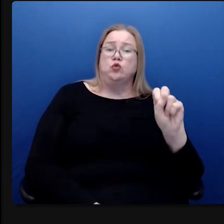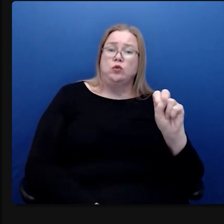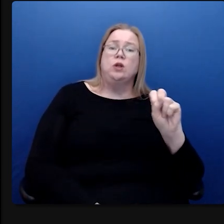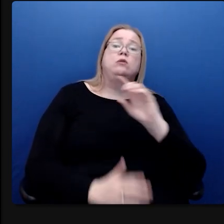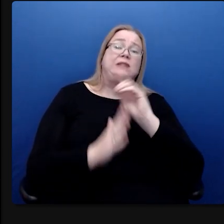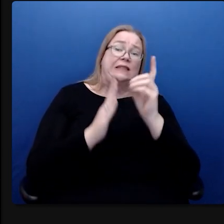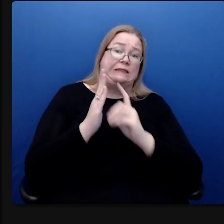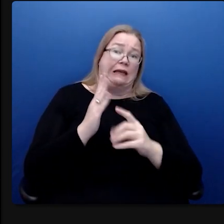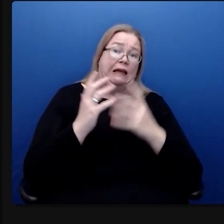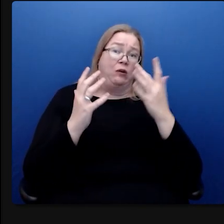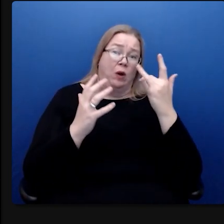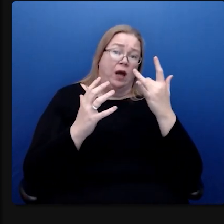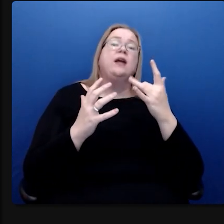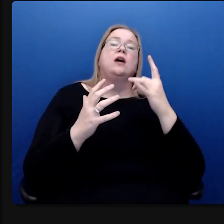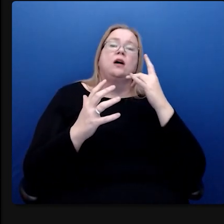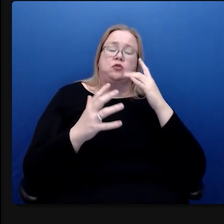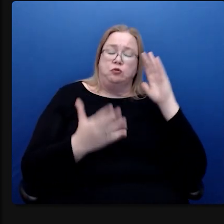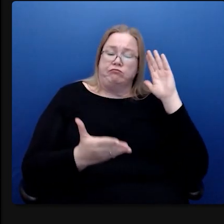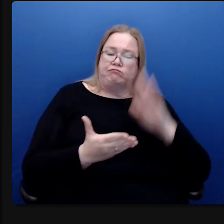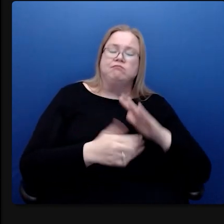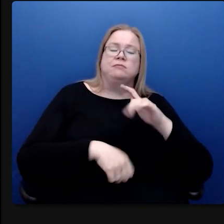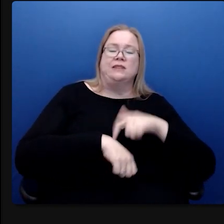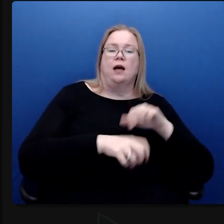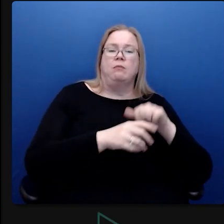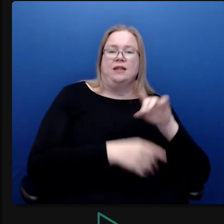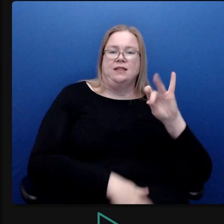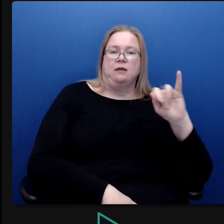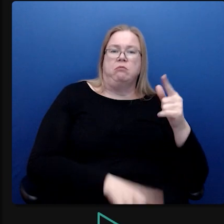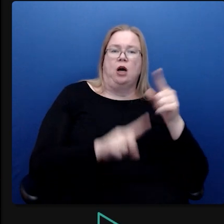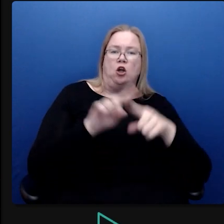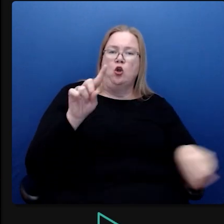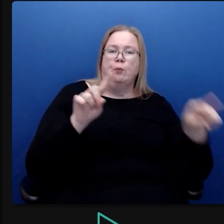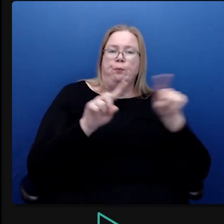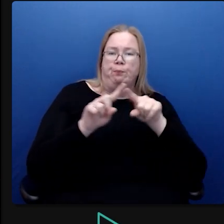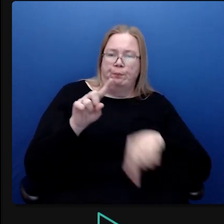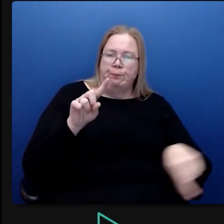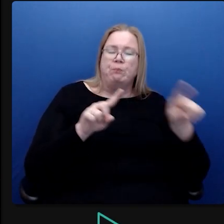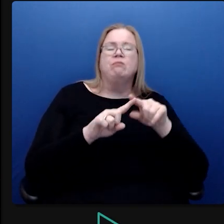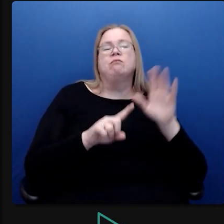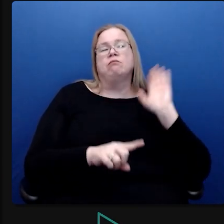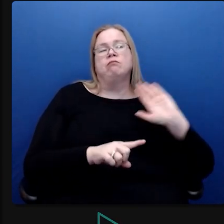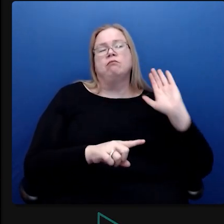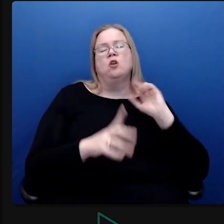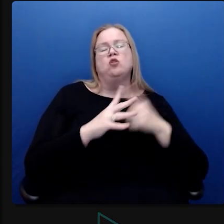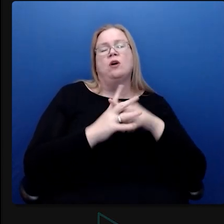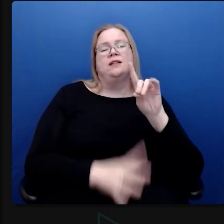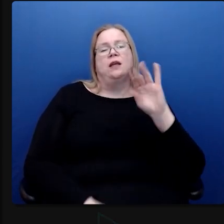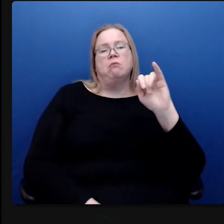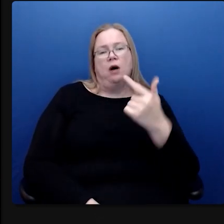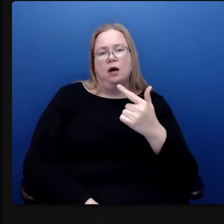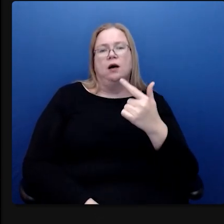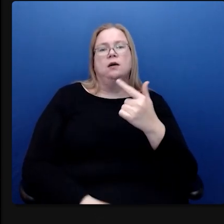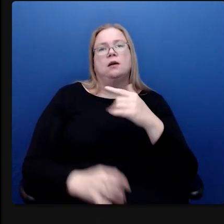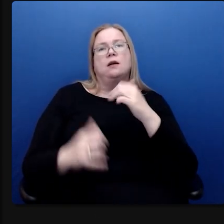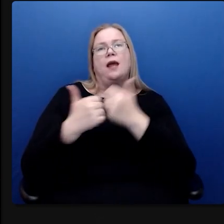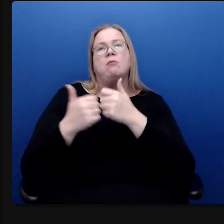in Visual Studio designed to reduce time spent in your debugging loop. Traditionally, you would start a debug session,